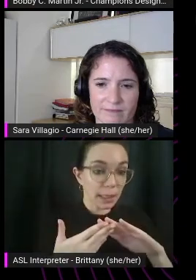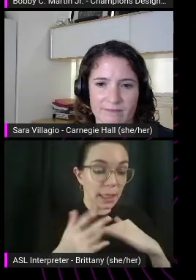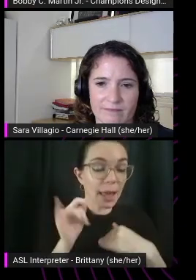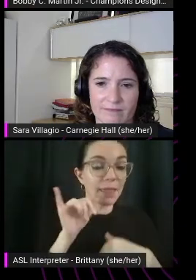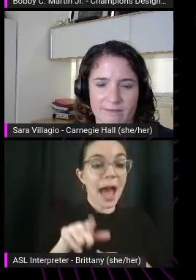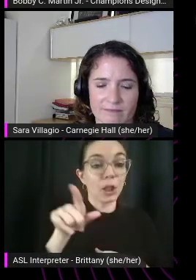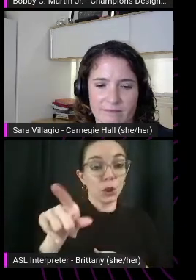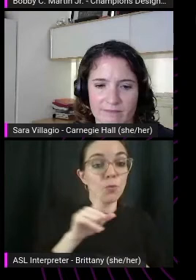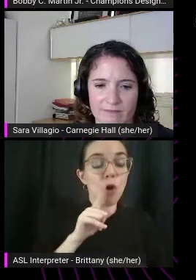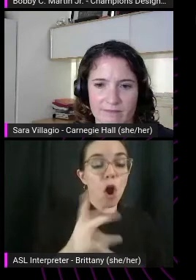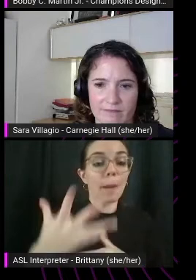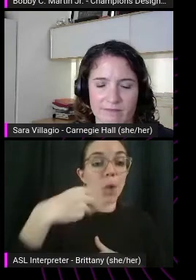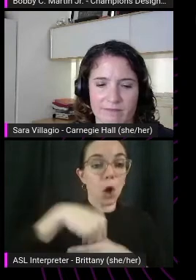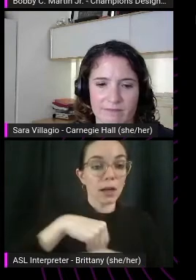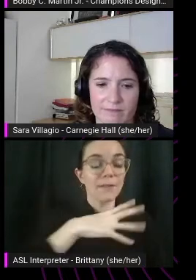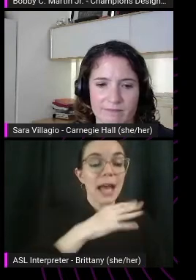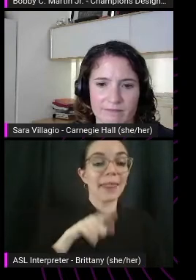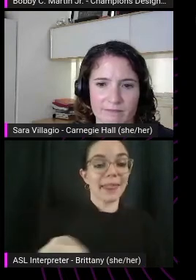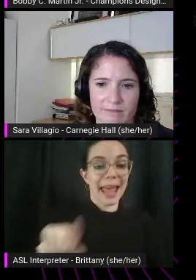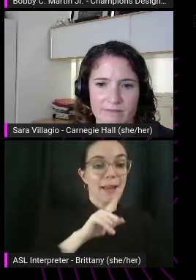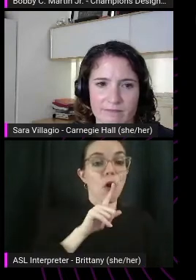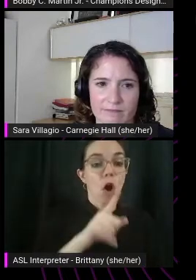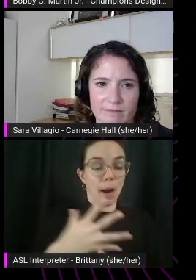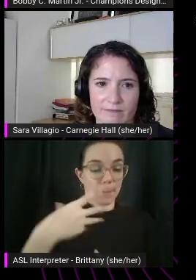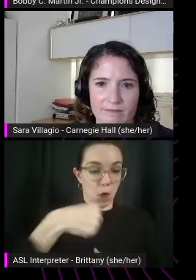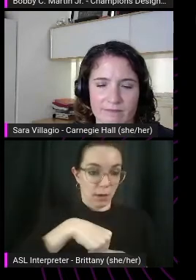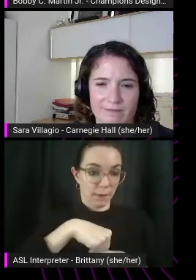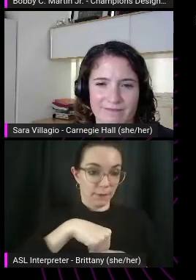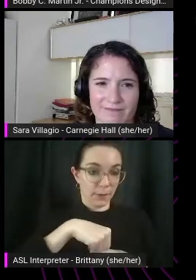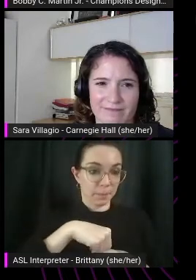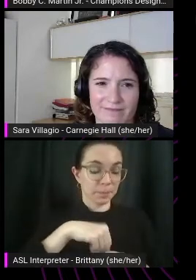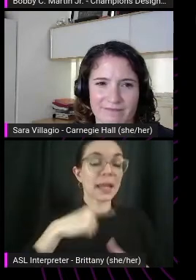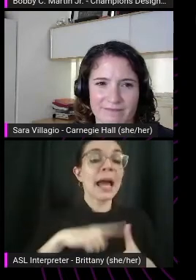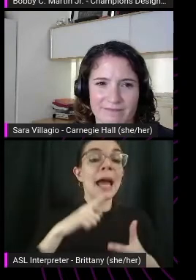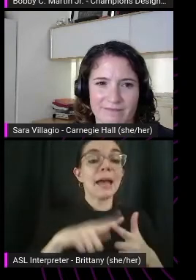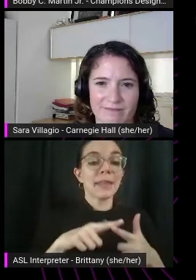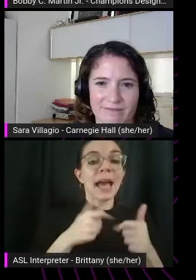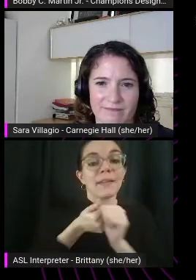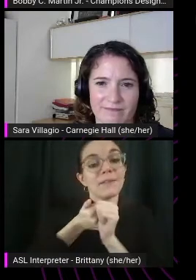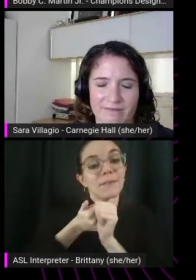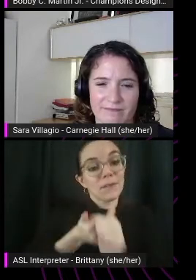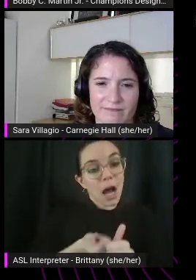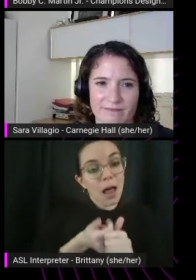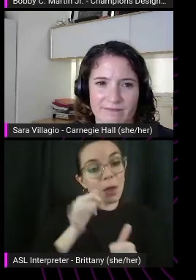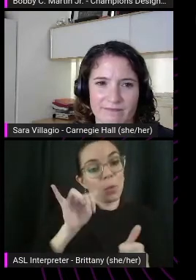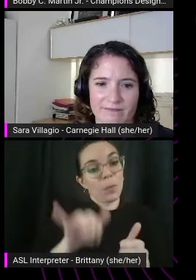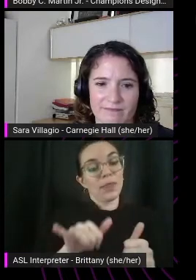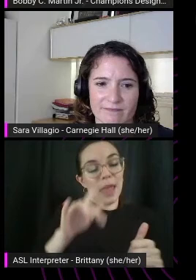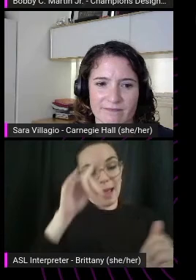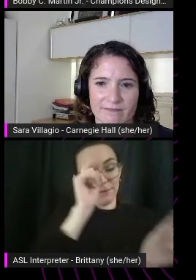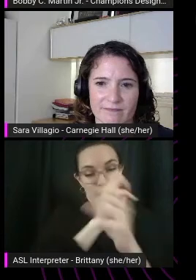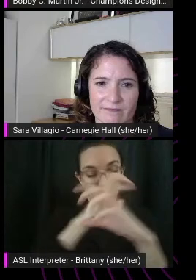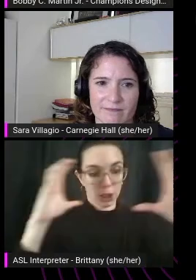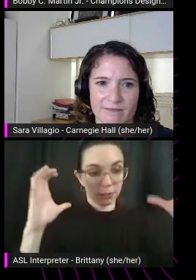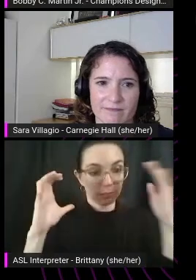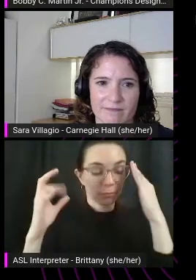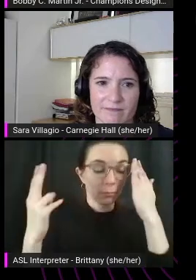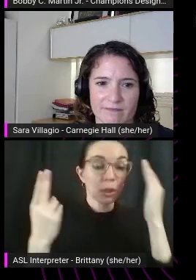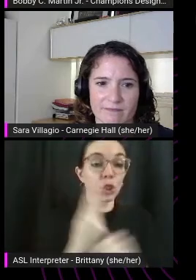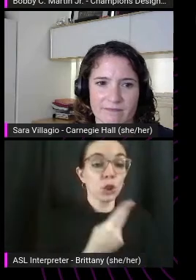and that they are a part of. And then follow that vision. Use that vision to really guide the way.